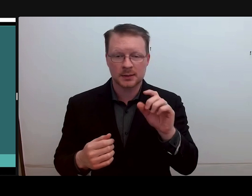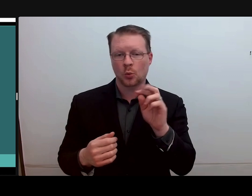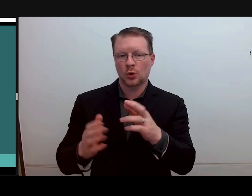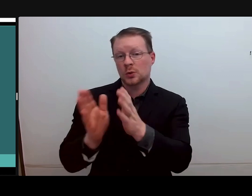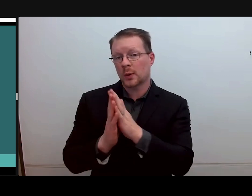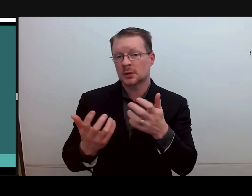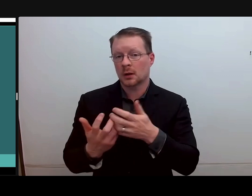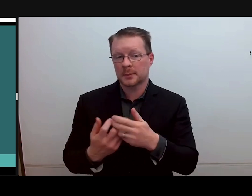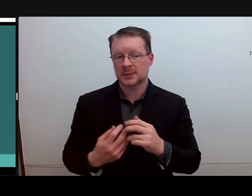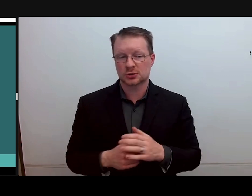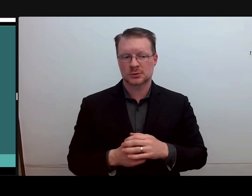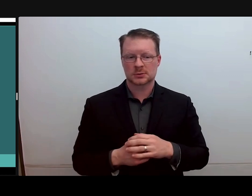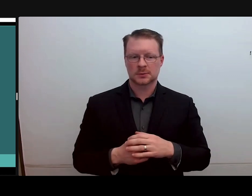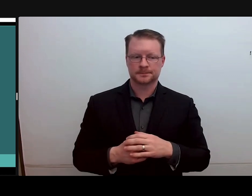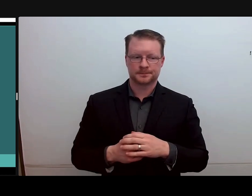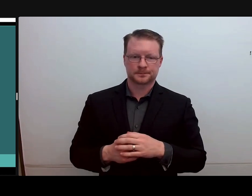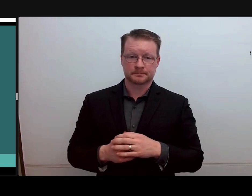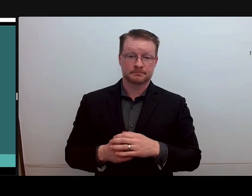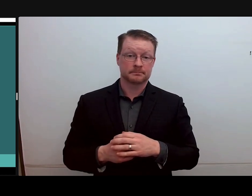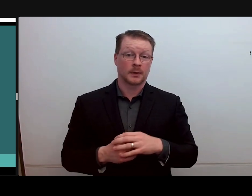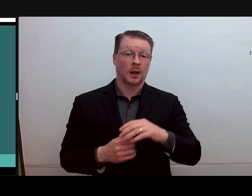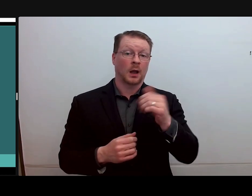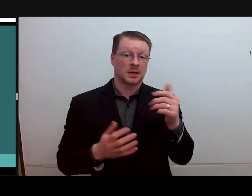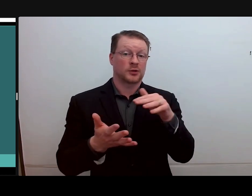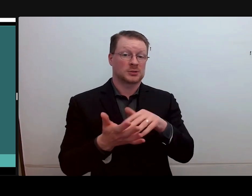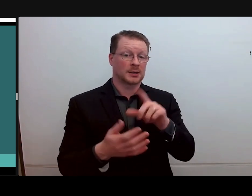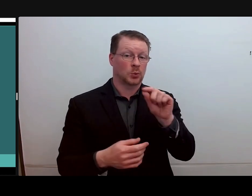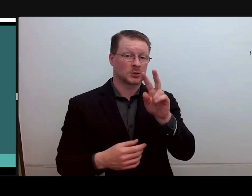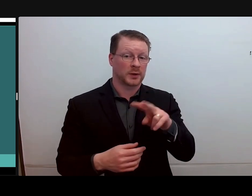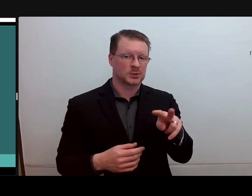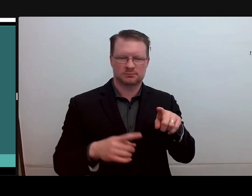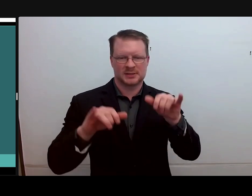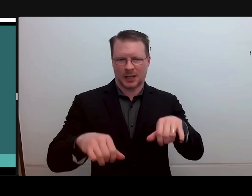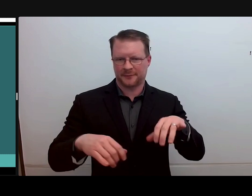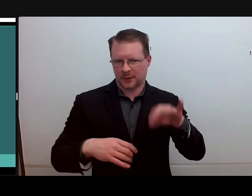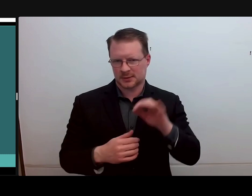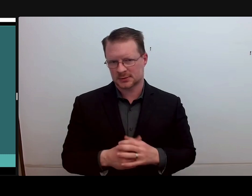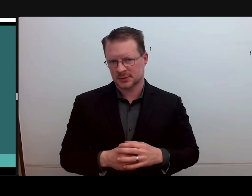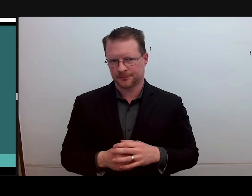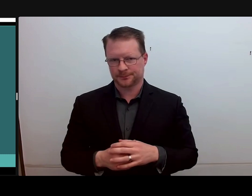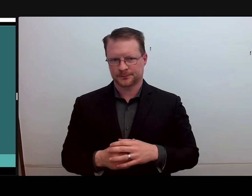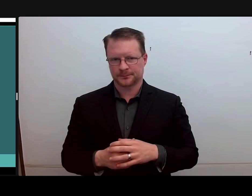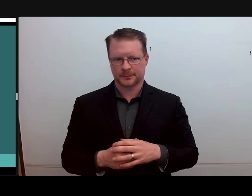about disclosing disability or requesting accommodations, and another study we did in 2022 found